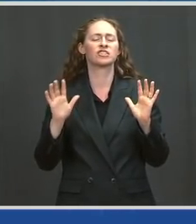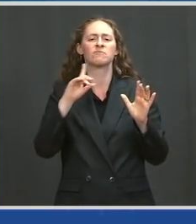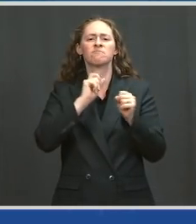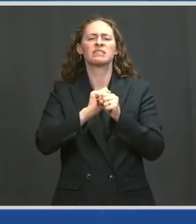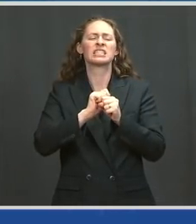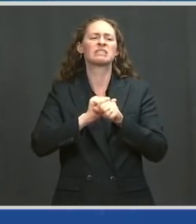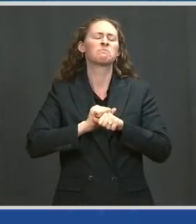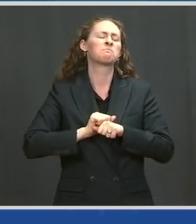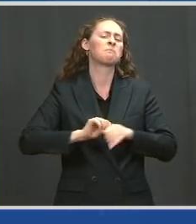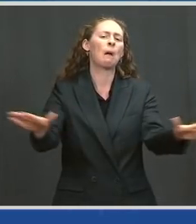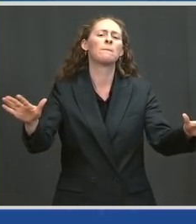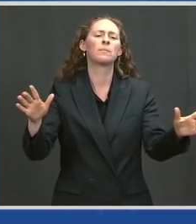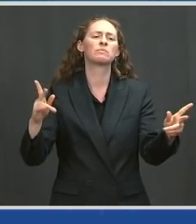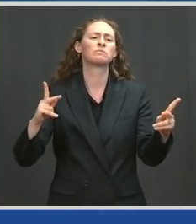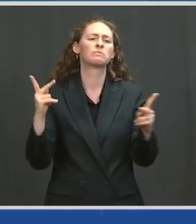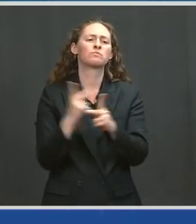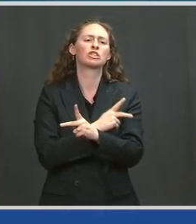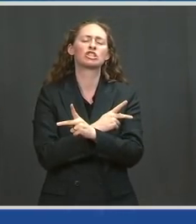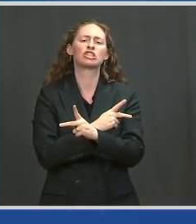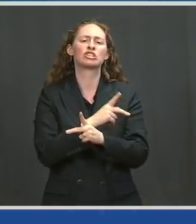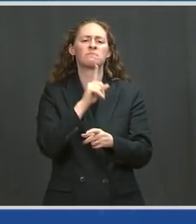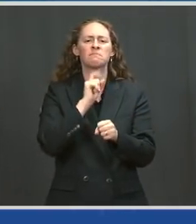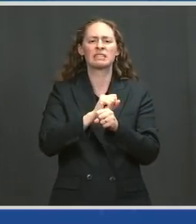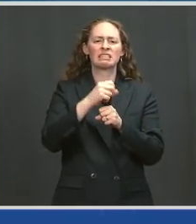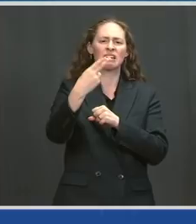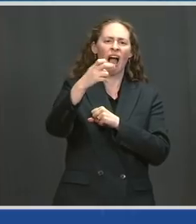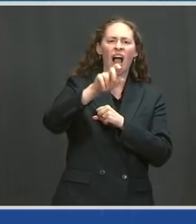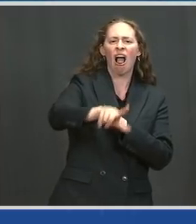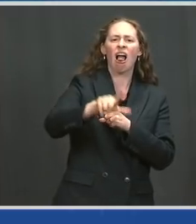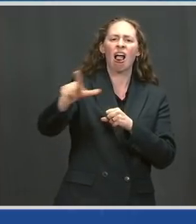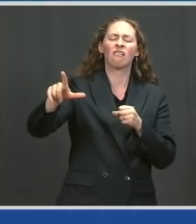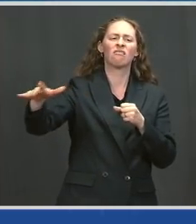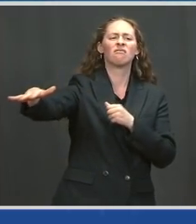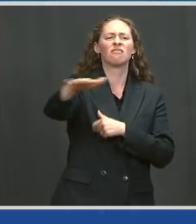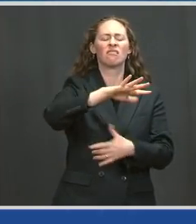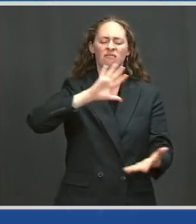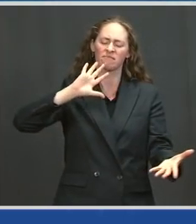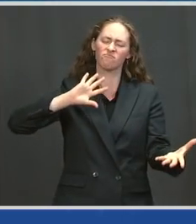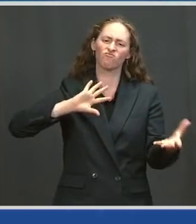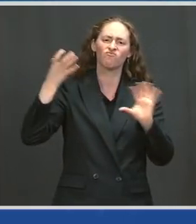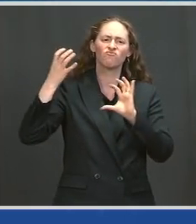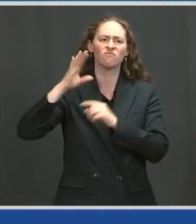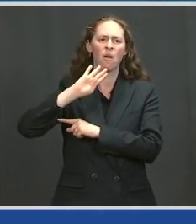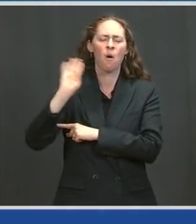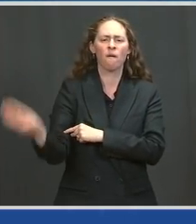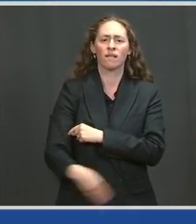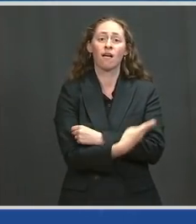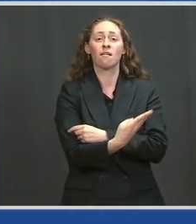Literal hell was unleashed through the night. In the morning, the mob terrorized